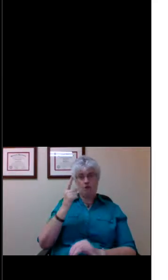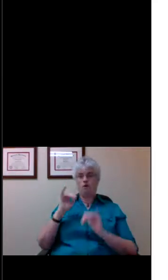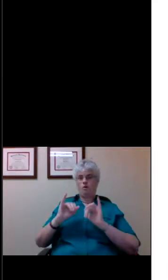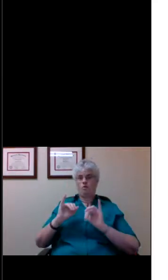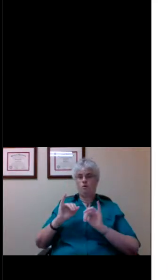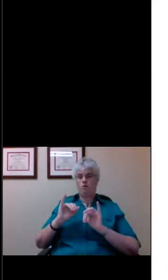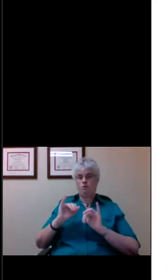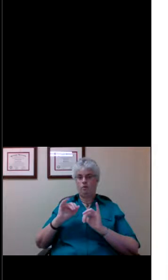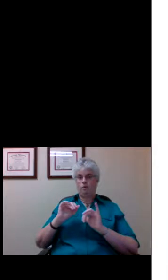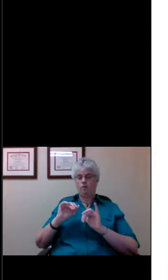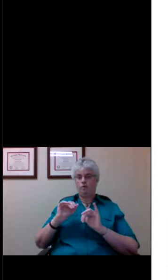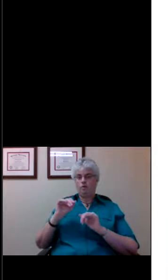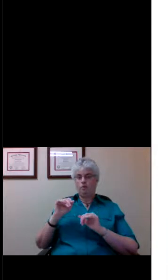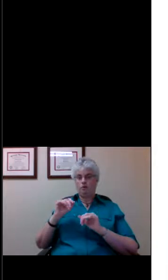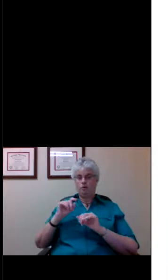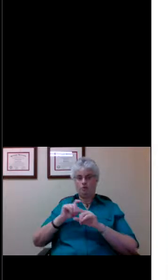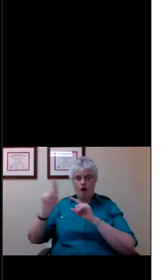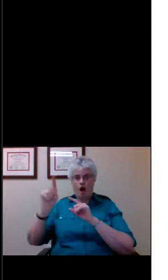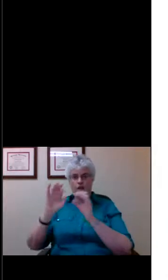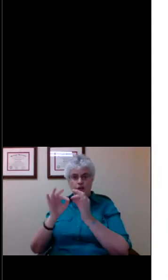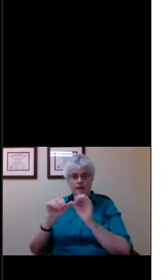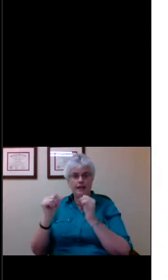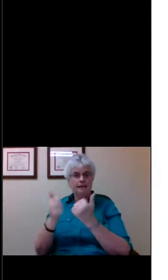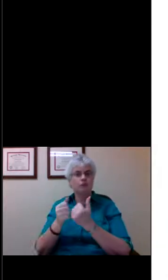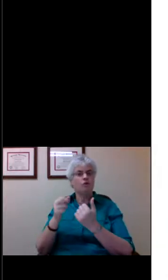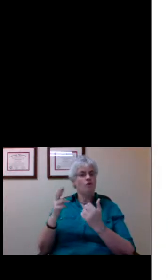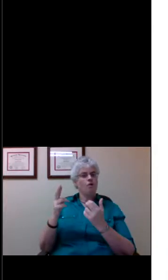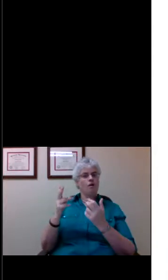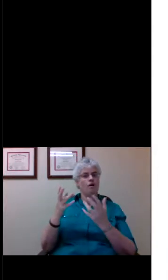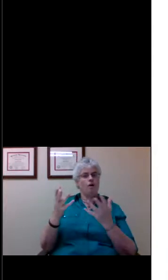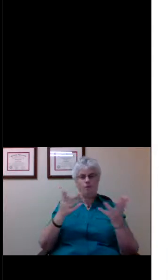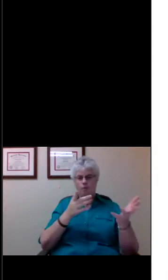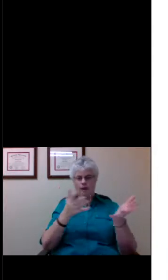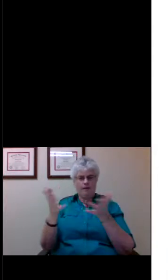of the process to see if they would understand, if they would call an